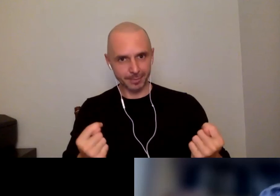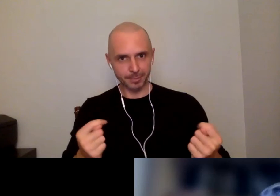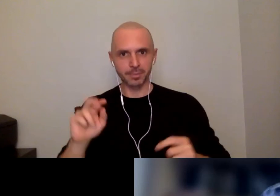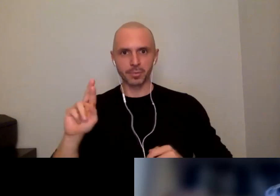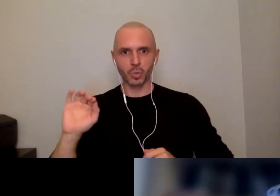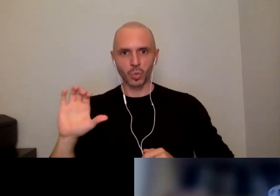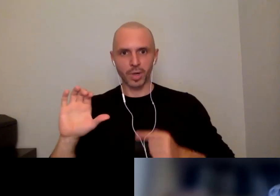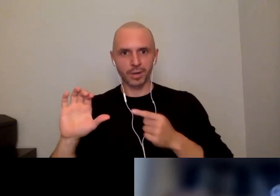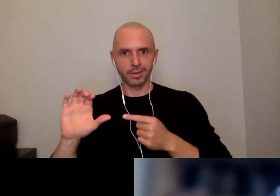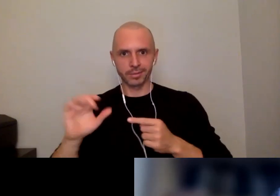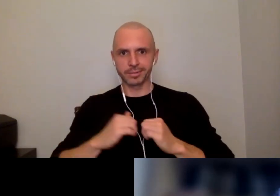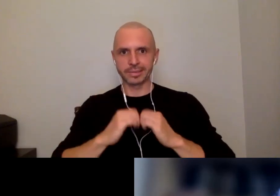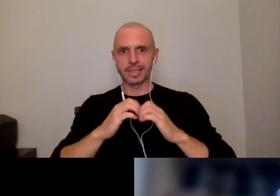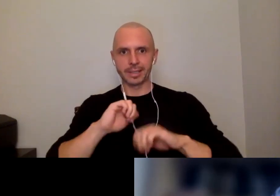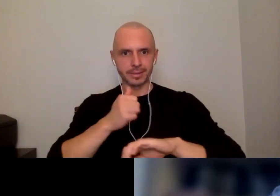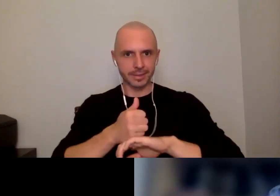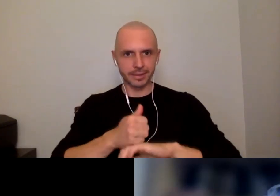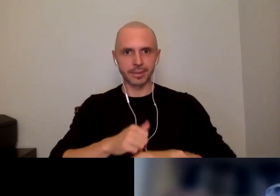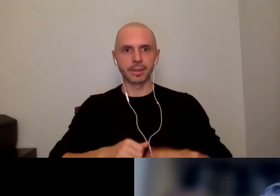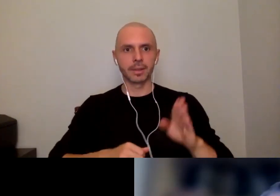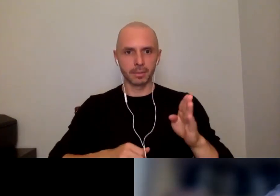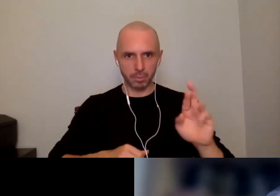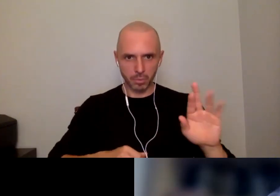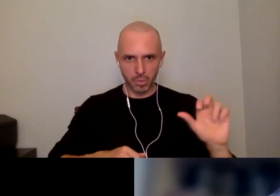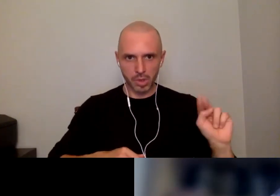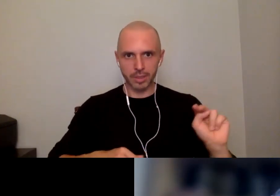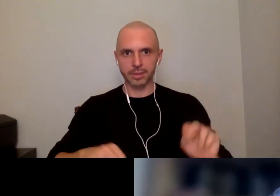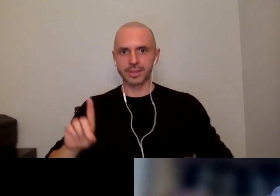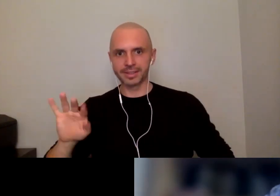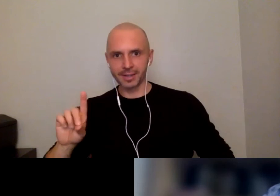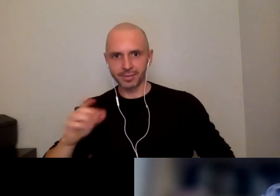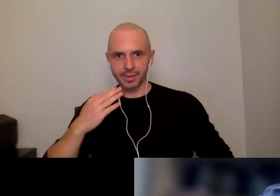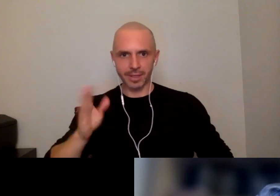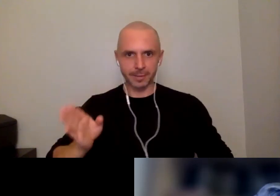with this event Brian and David thank you so much have a good night everybody Dana thank